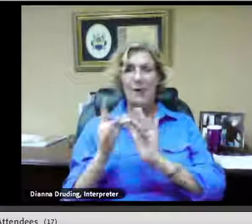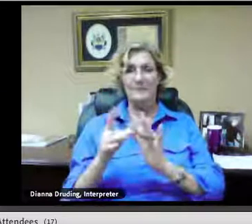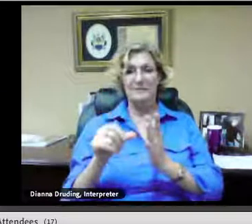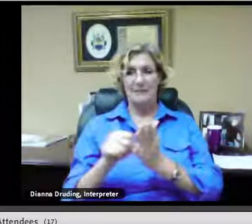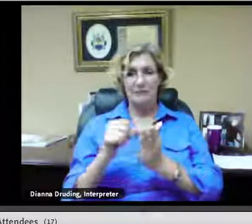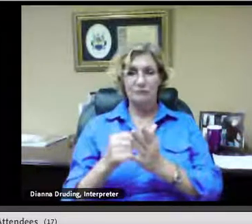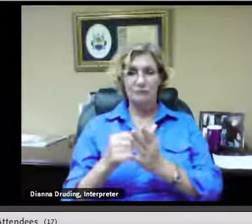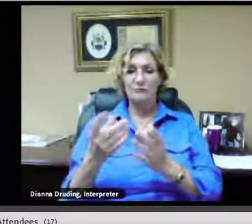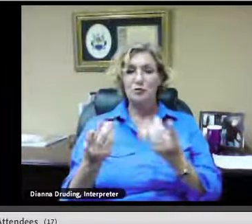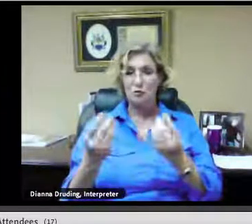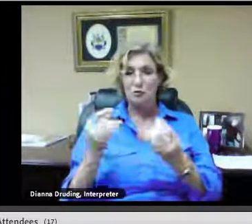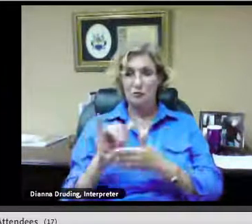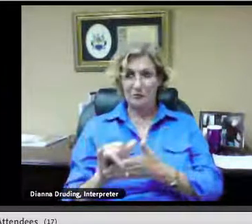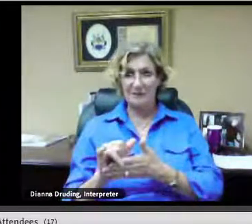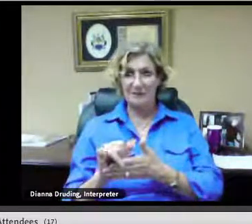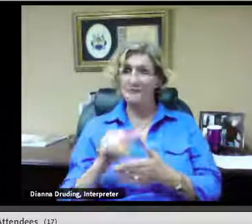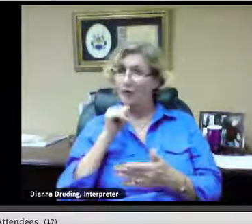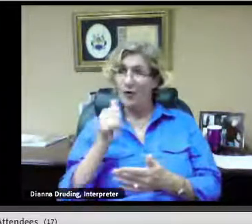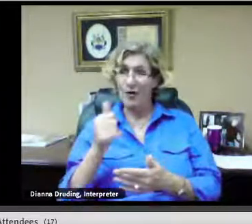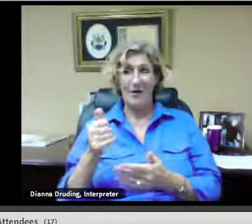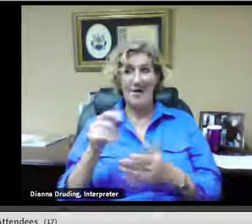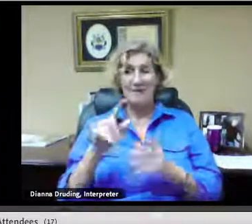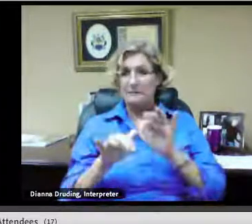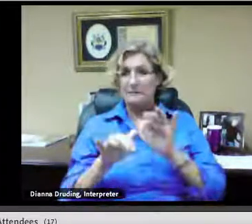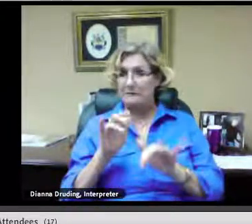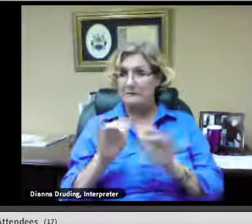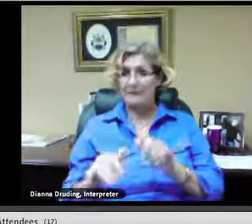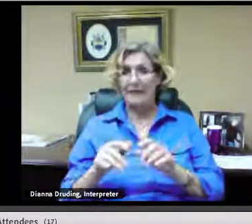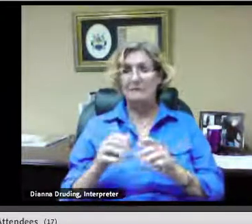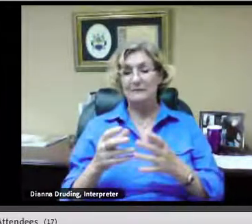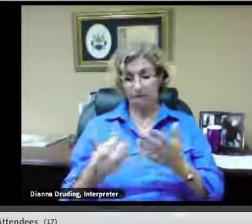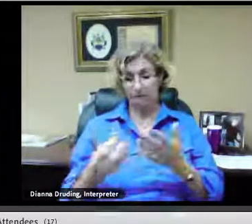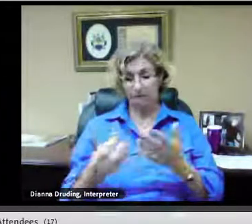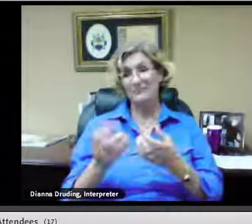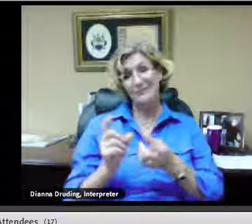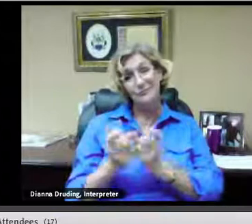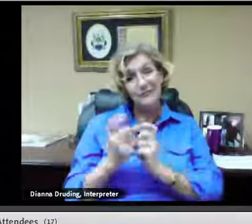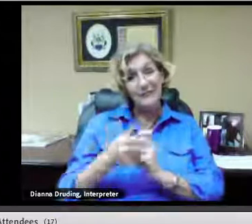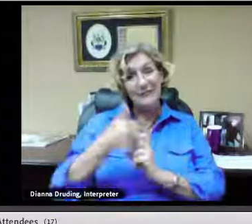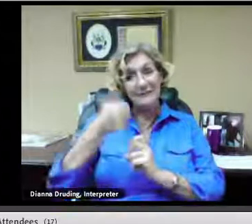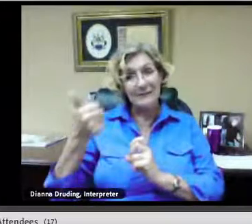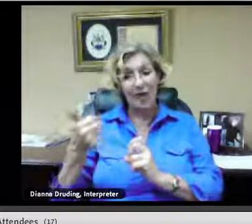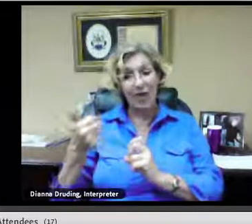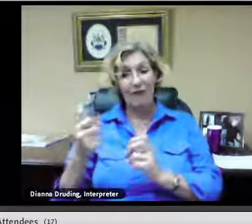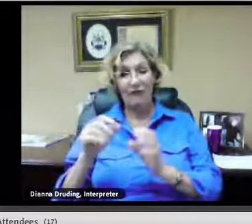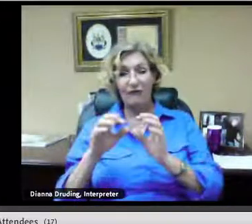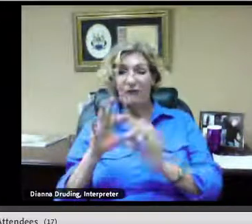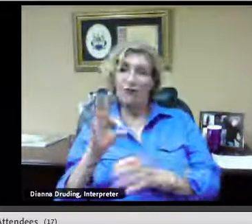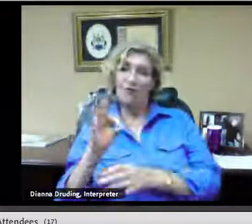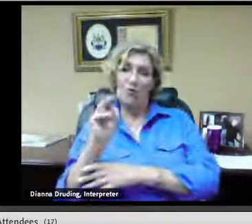such as large print, braille, speech, symbols or simpler language?" That last one, the simpler language, plain language,